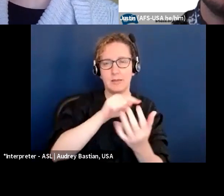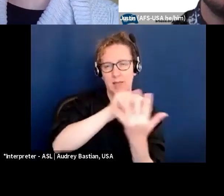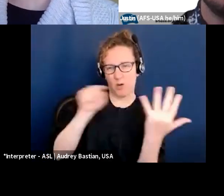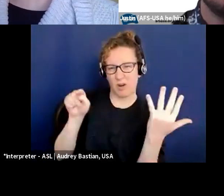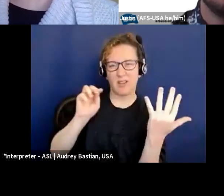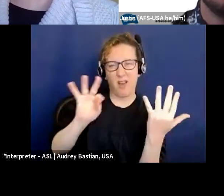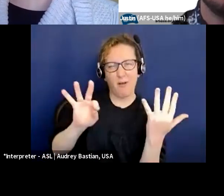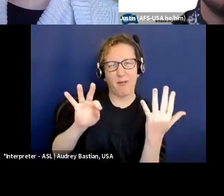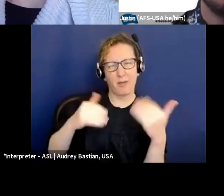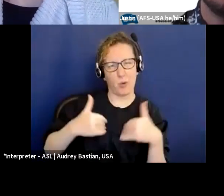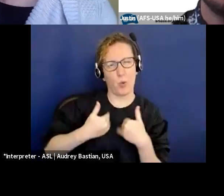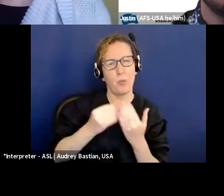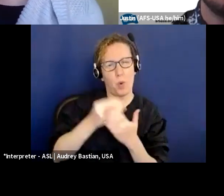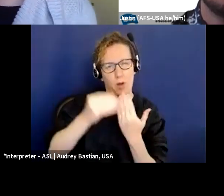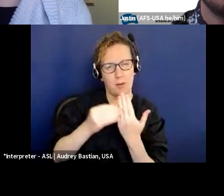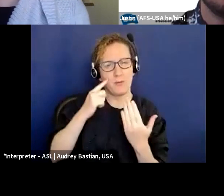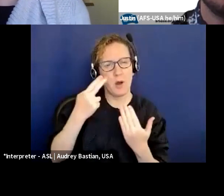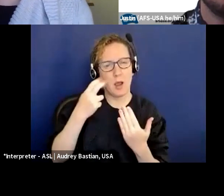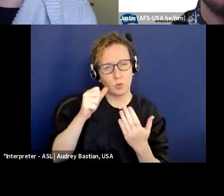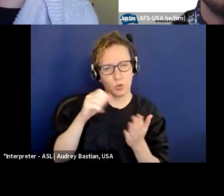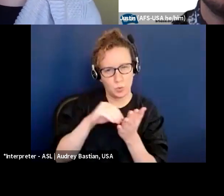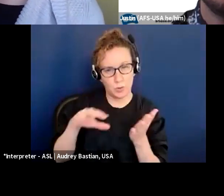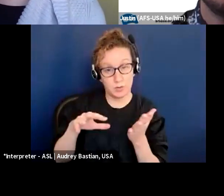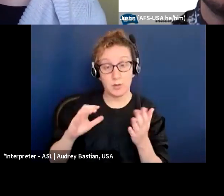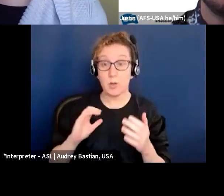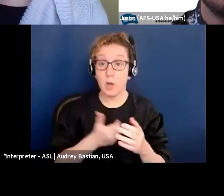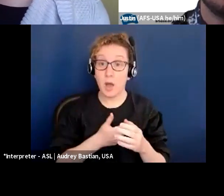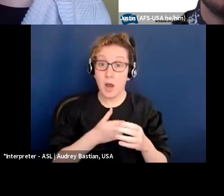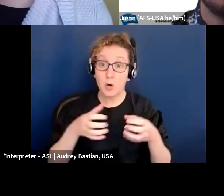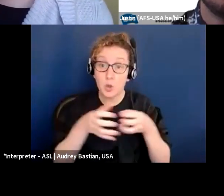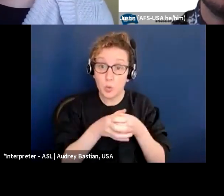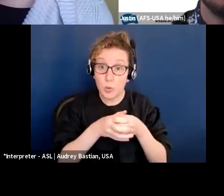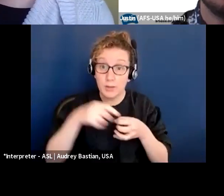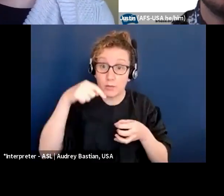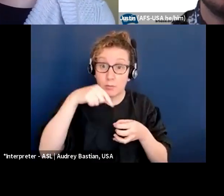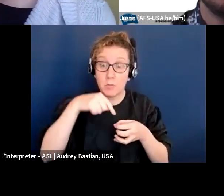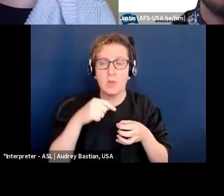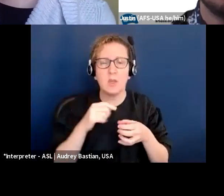high school students. Our unit also is connected to the experiment